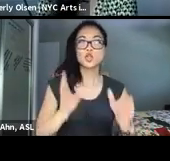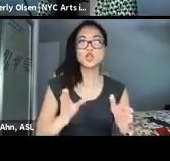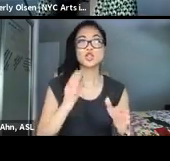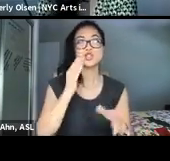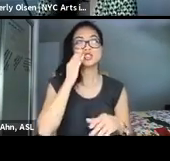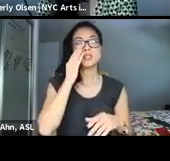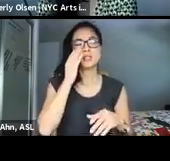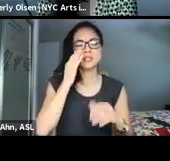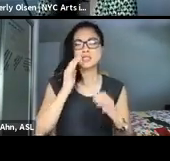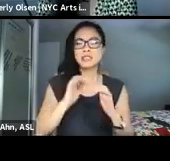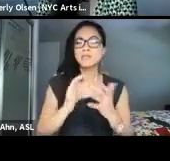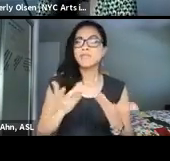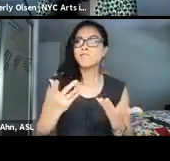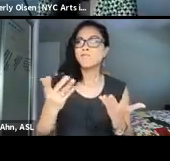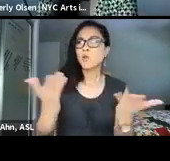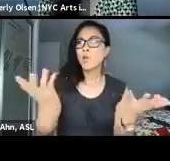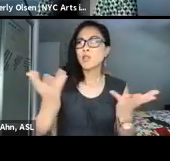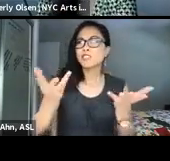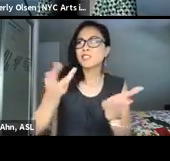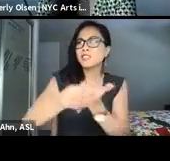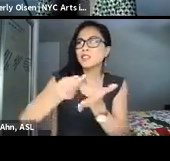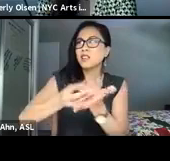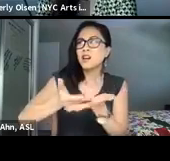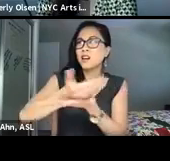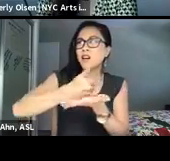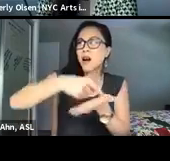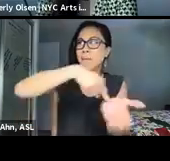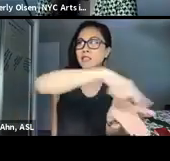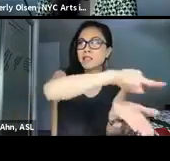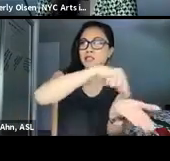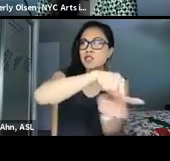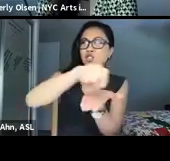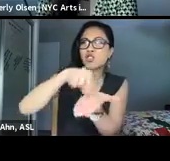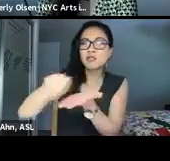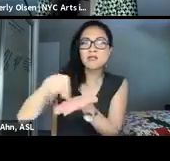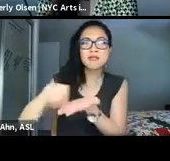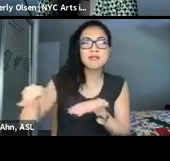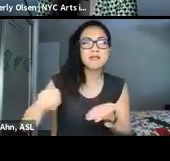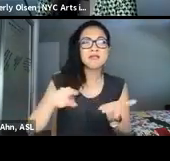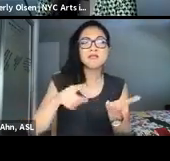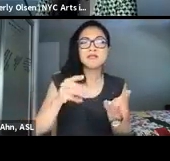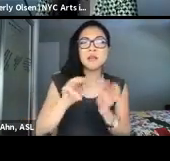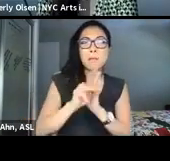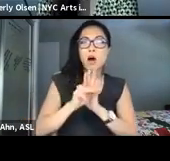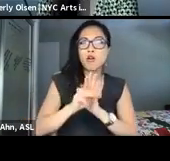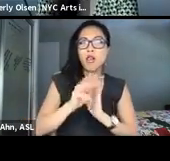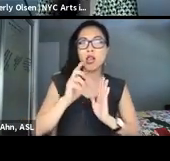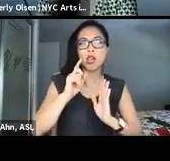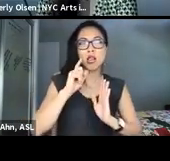inequity that rises from inequal access from digital technology. The reality of families